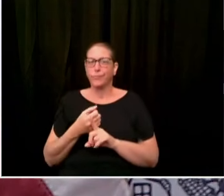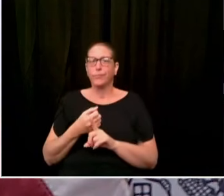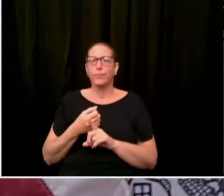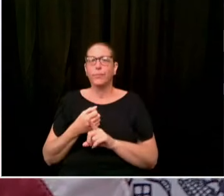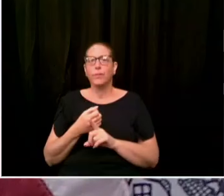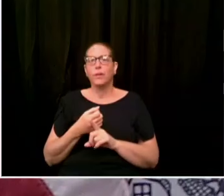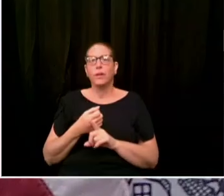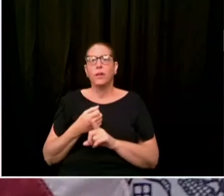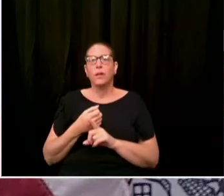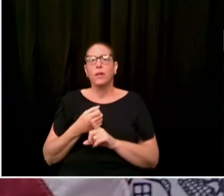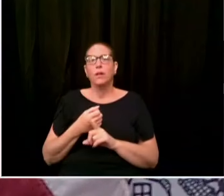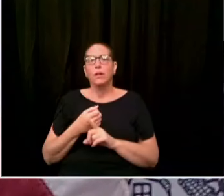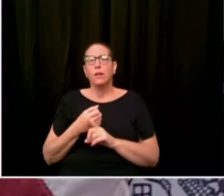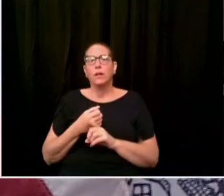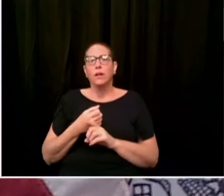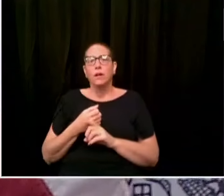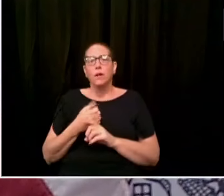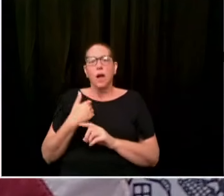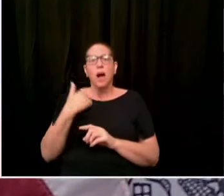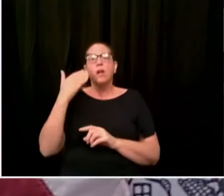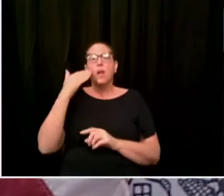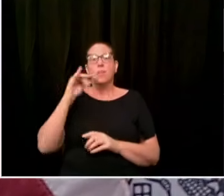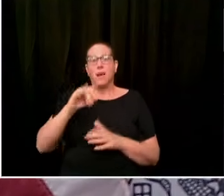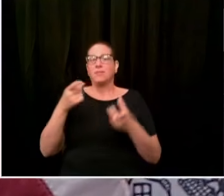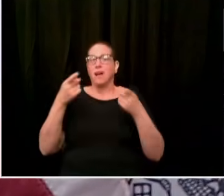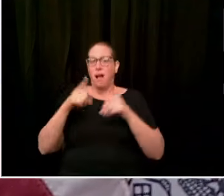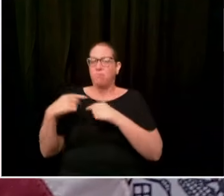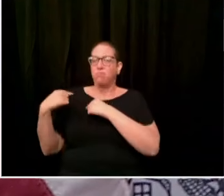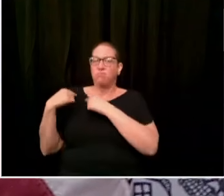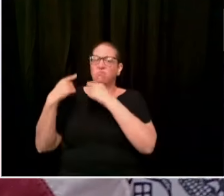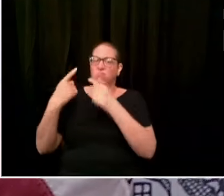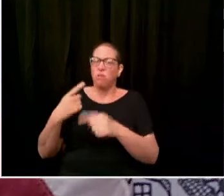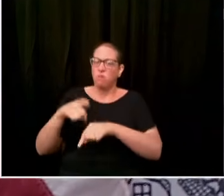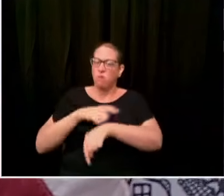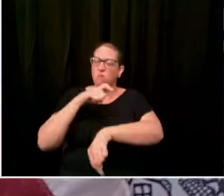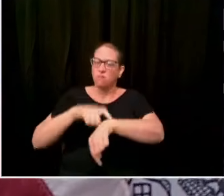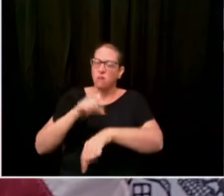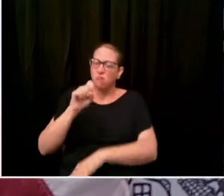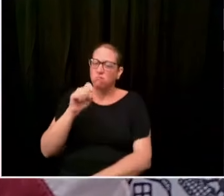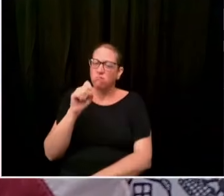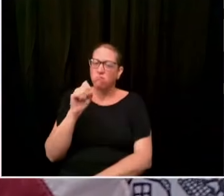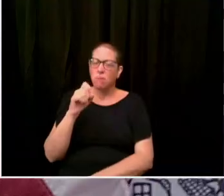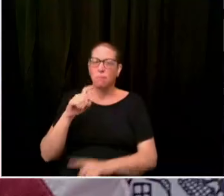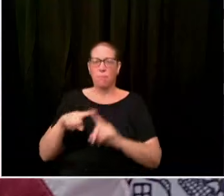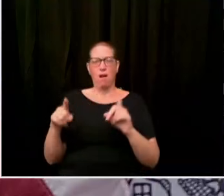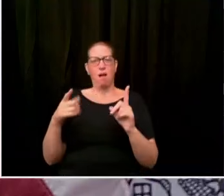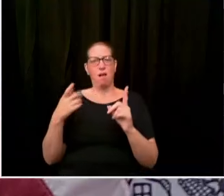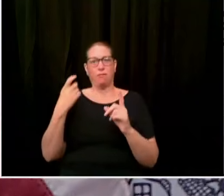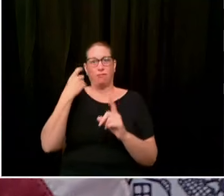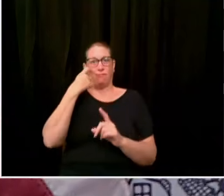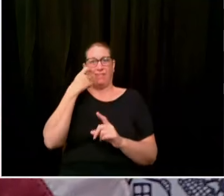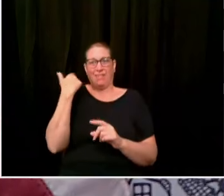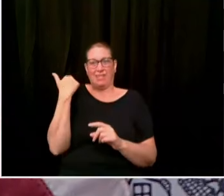THIS IS AN ONGOING BATTLE. HOWEVER, THERE HAVE BEEN SOME COMPLAINTS